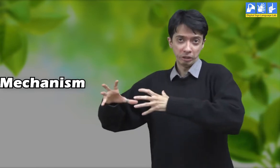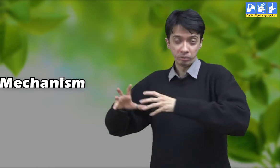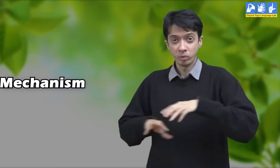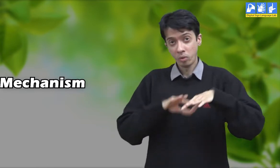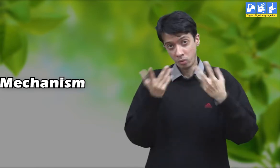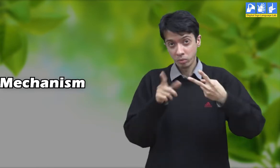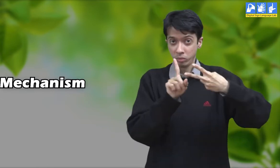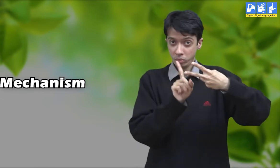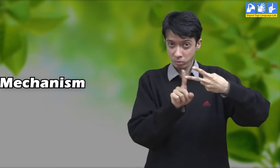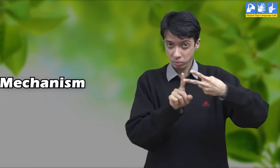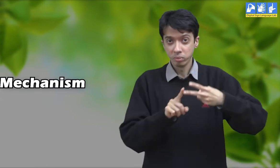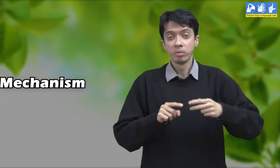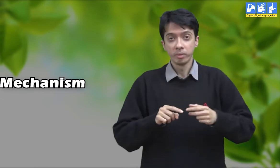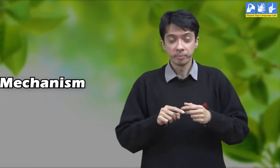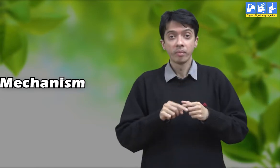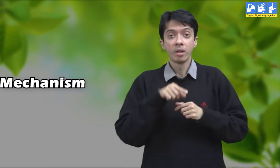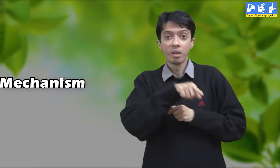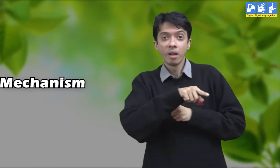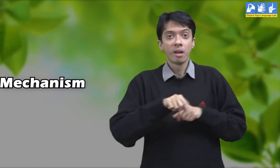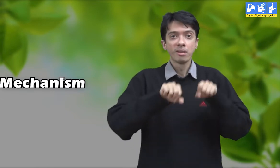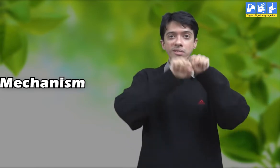1. A system of parts working together in a machine.